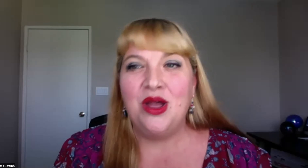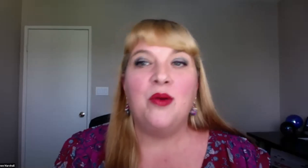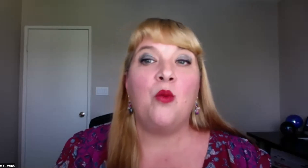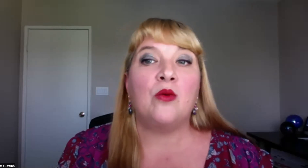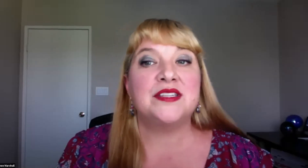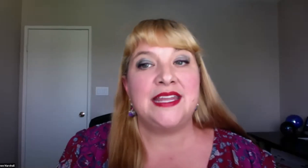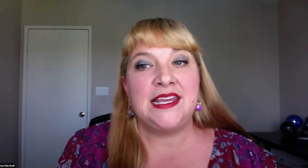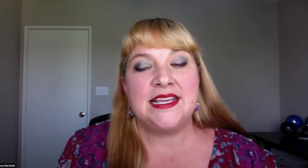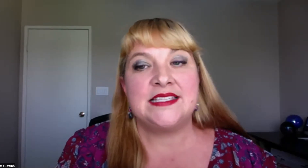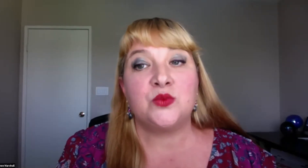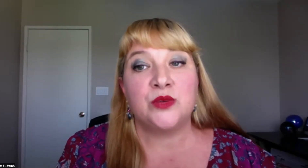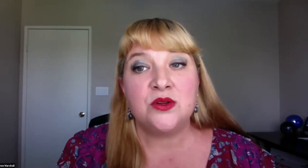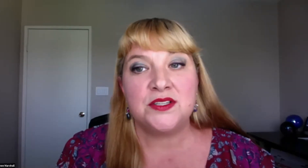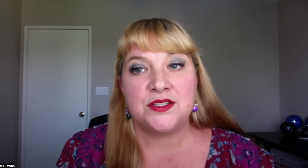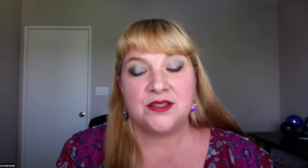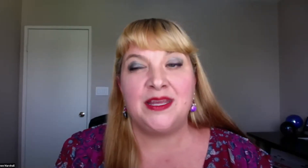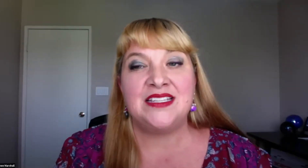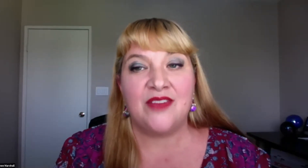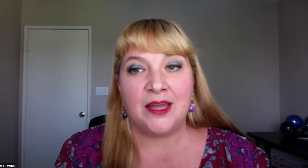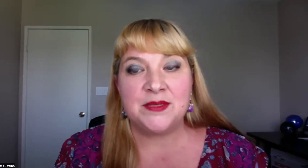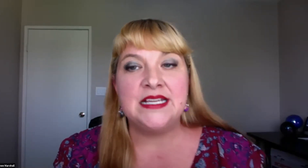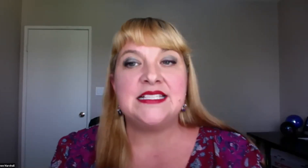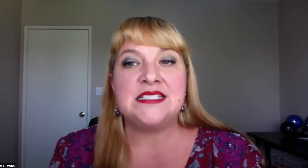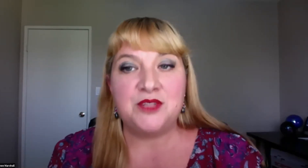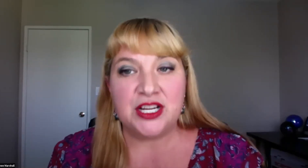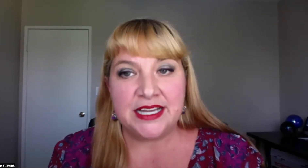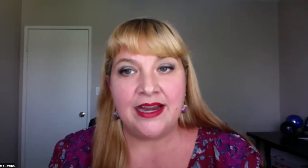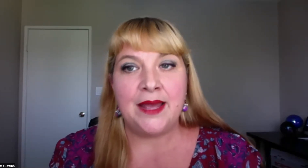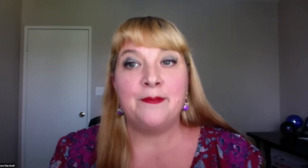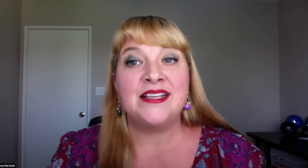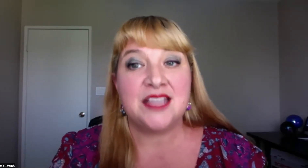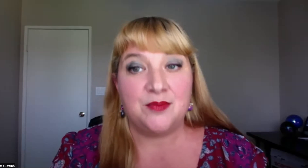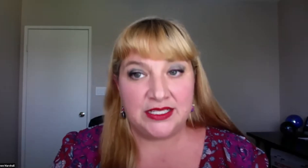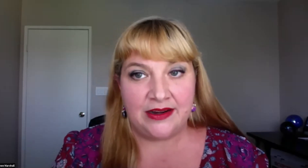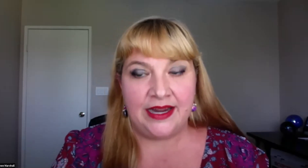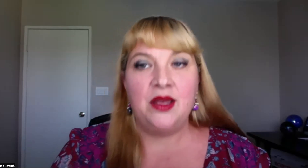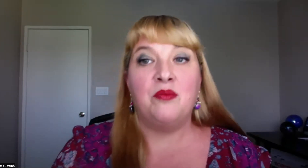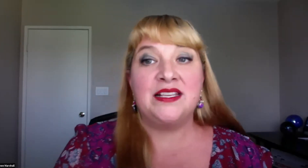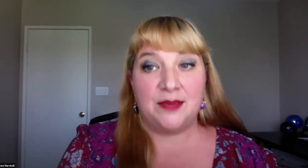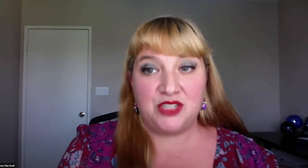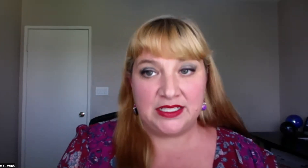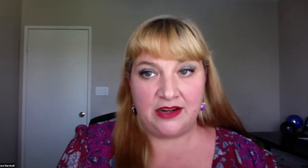Renee Marshall: But what we're seeing is these resources are being developed subject area by subject area by subject area.